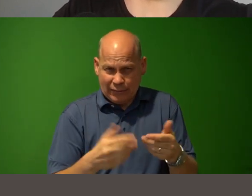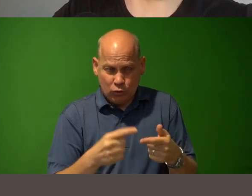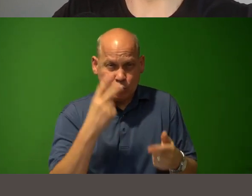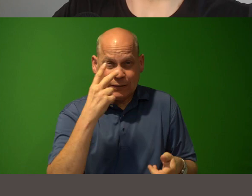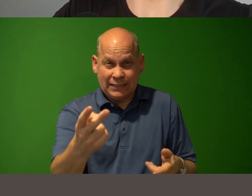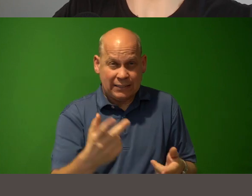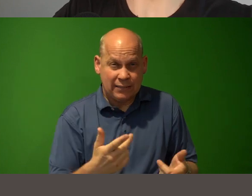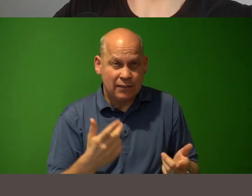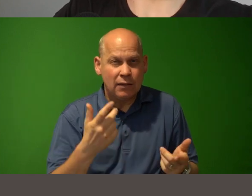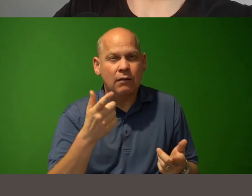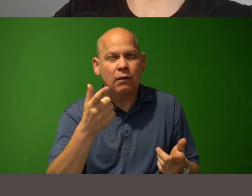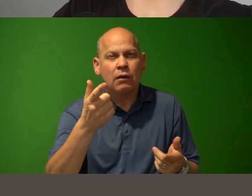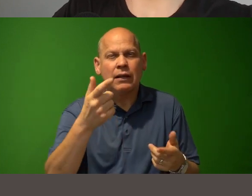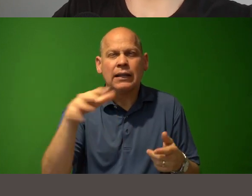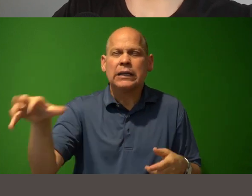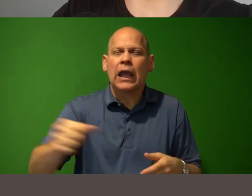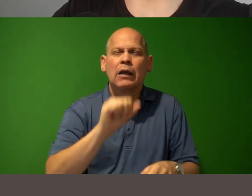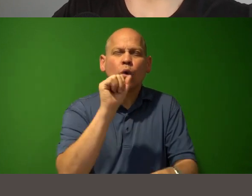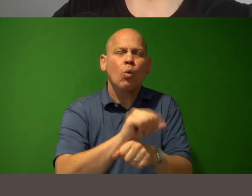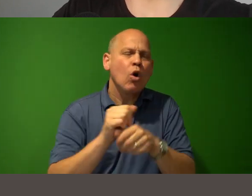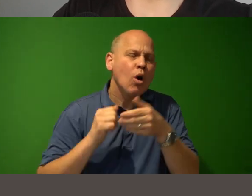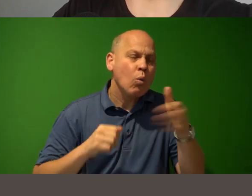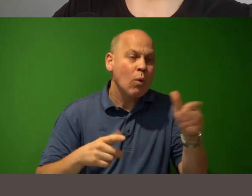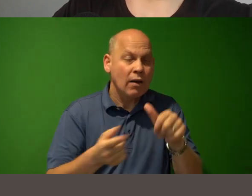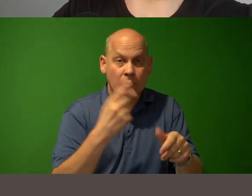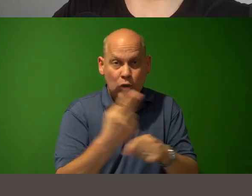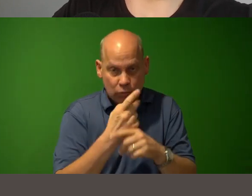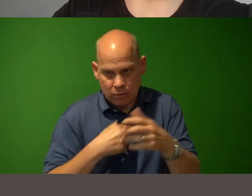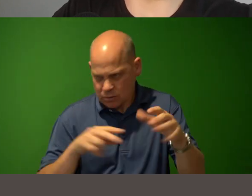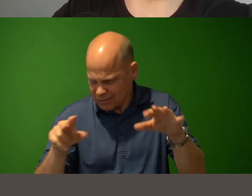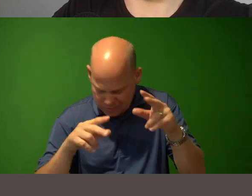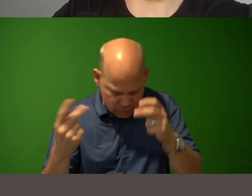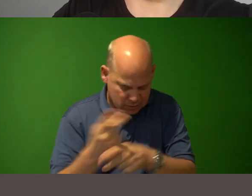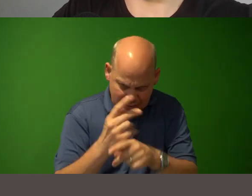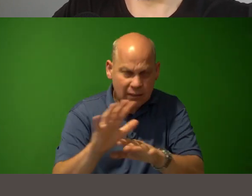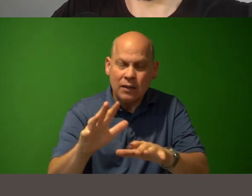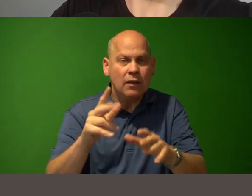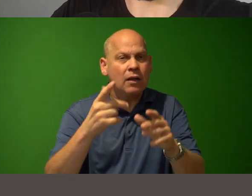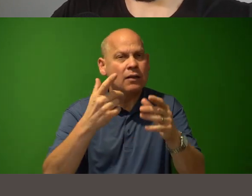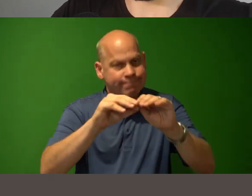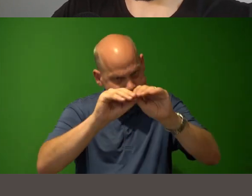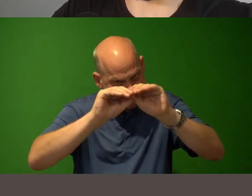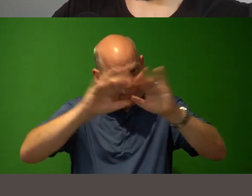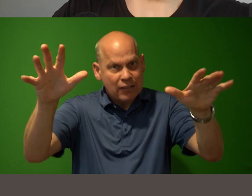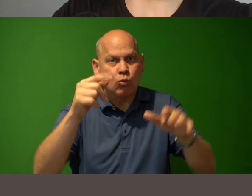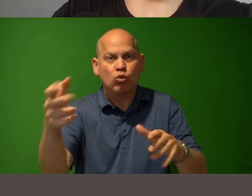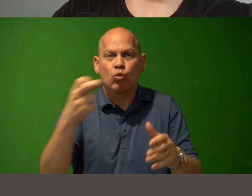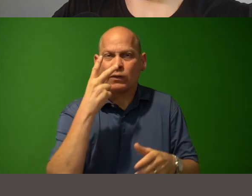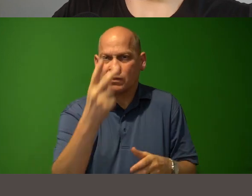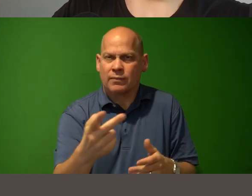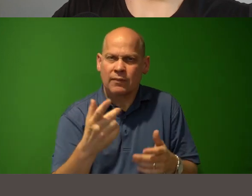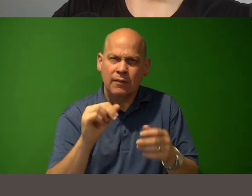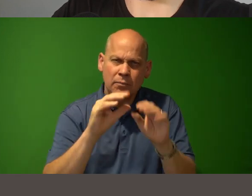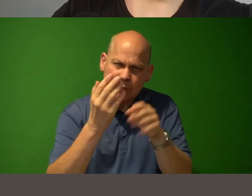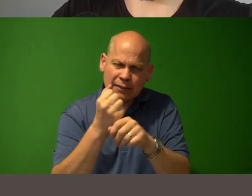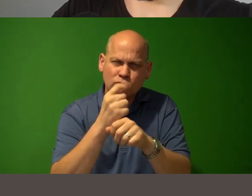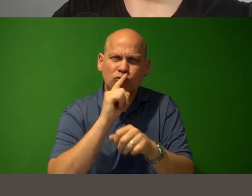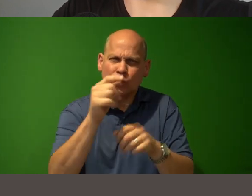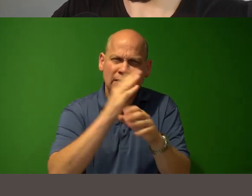Again, take the work away from the user and just let them see what you want to see. Keep everything nice and organized and take a lot of work.